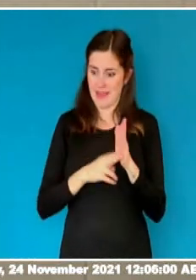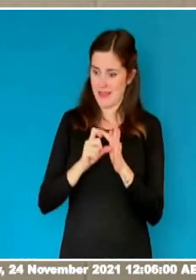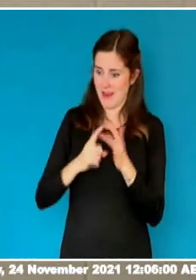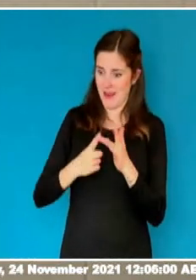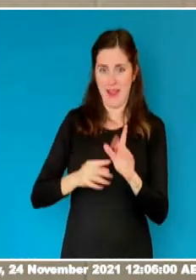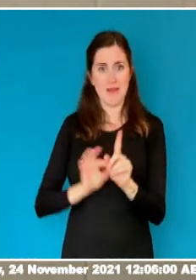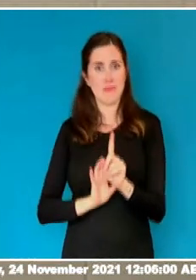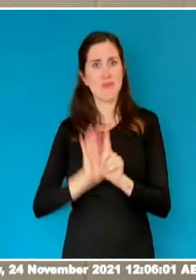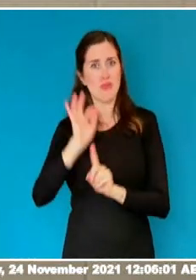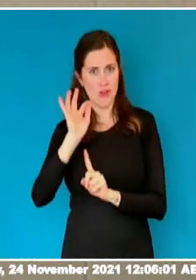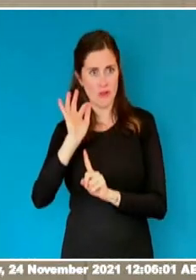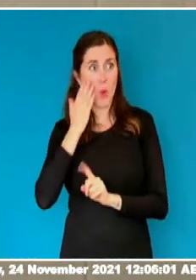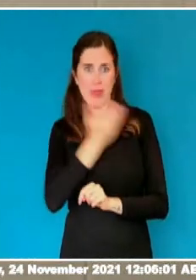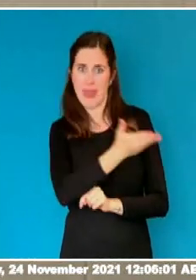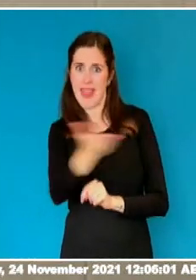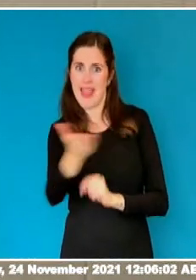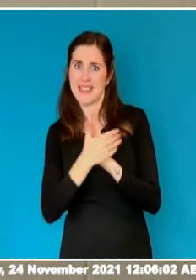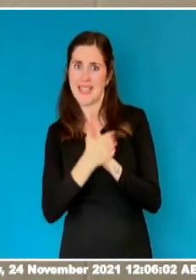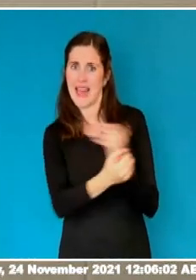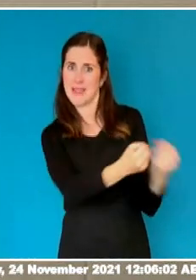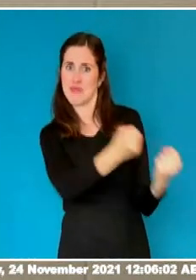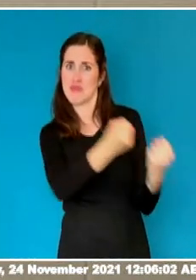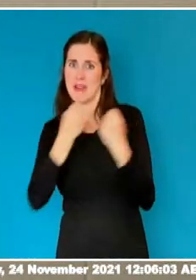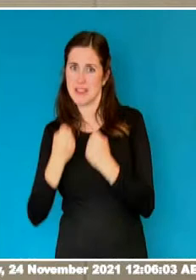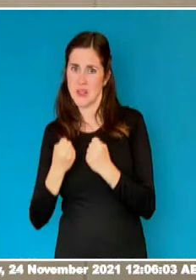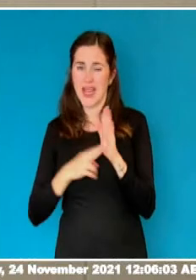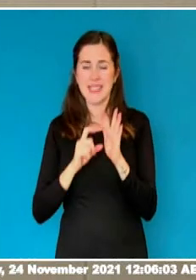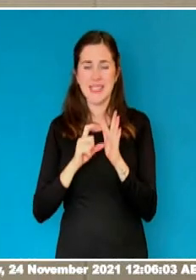So I think there is a further angle that I would sort of build on what MrÂ Hudson has